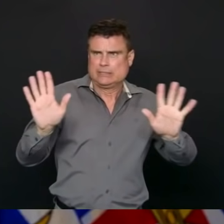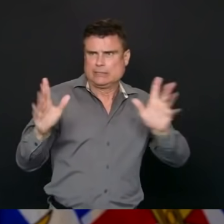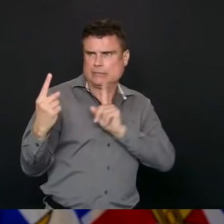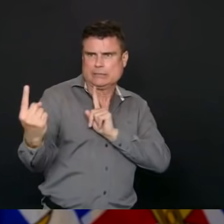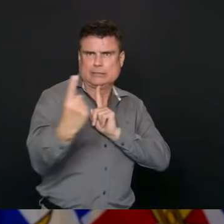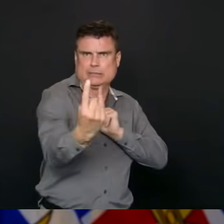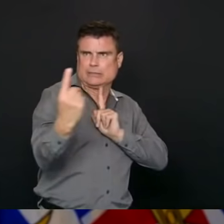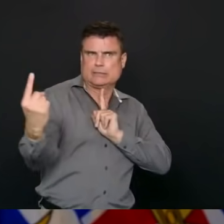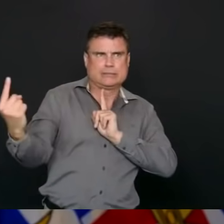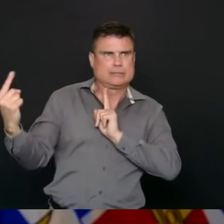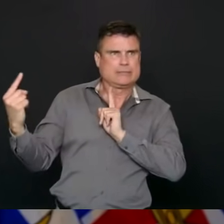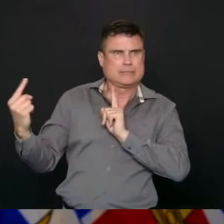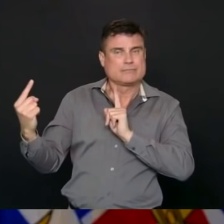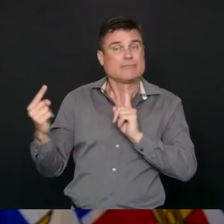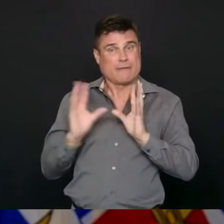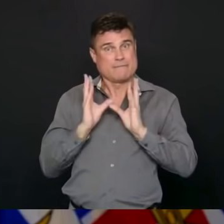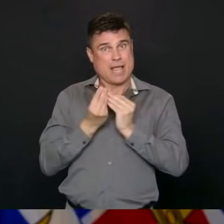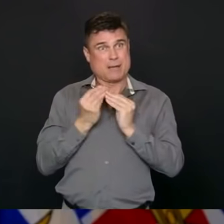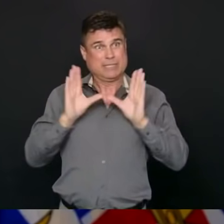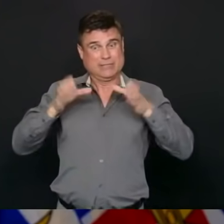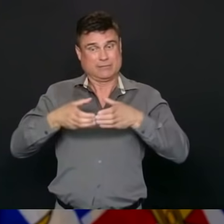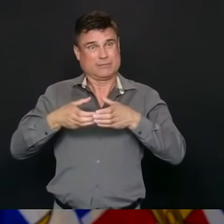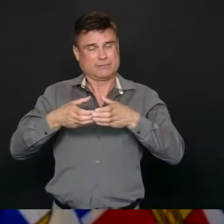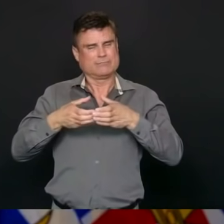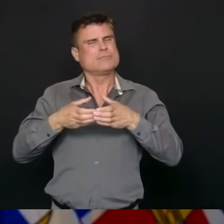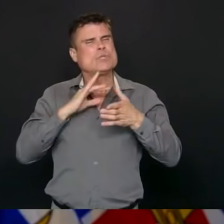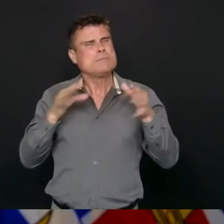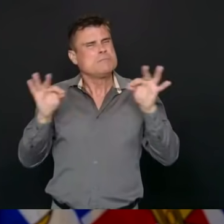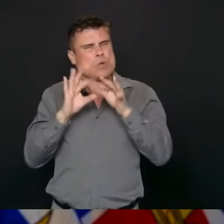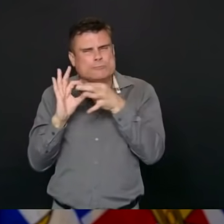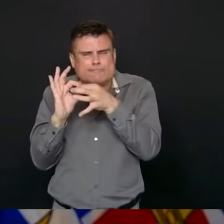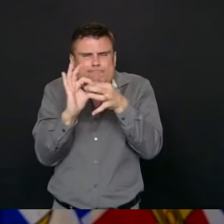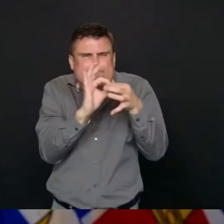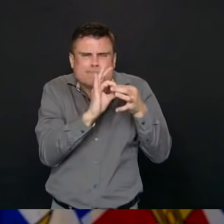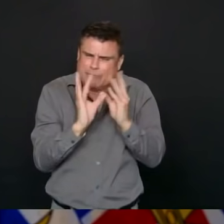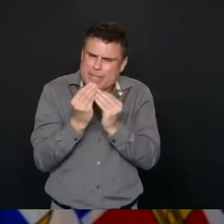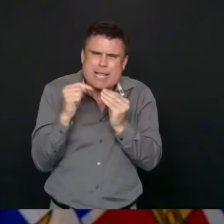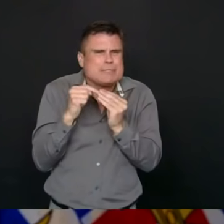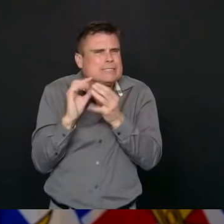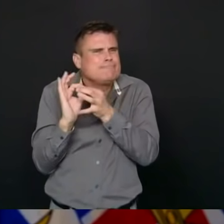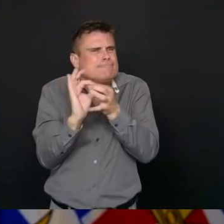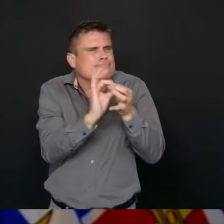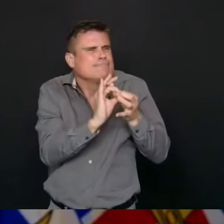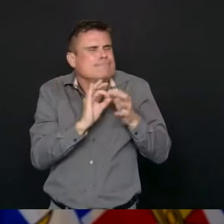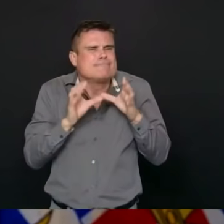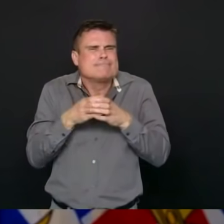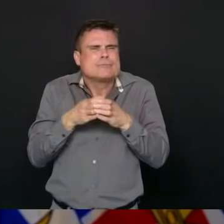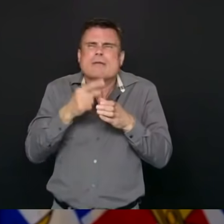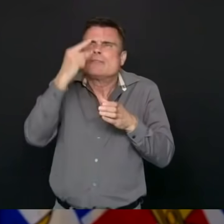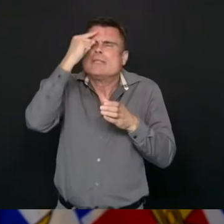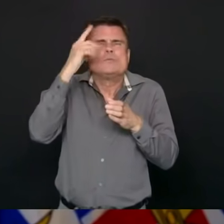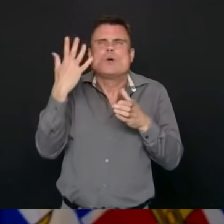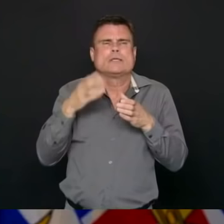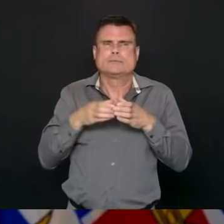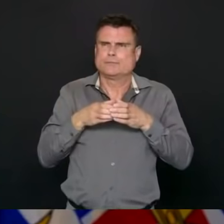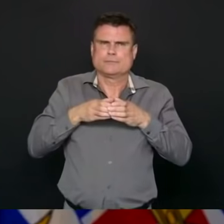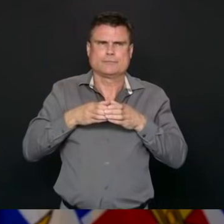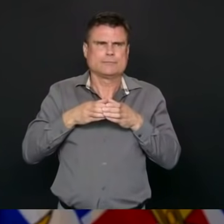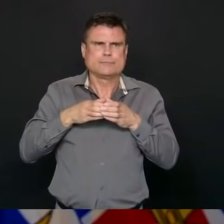to make sure we have connections with people, particularly our families. What I want people to think about his starting small. Yeah,